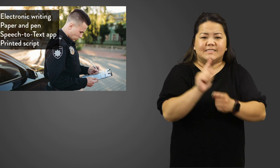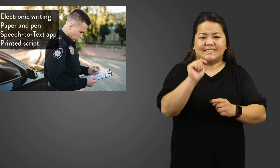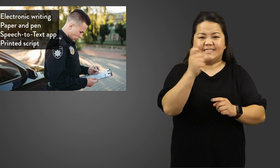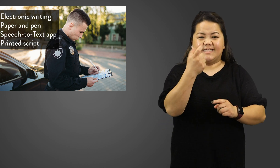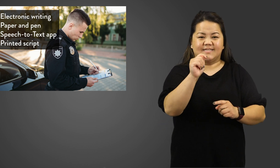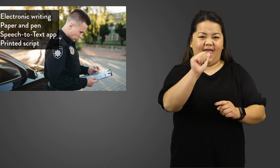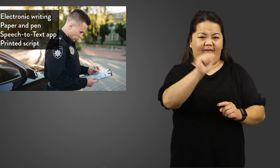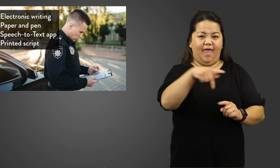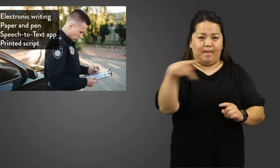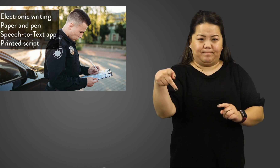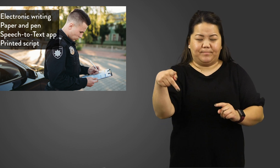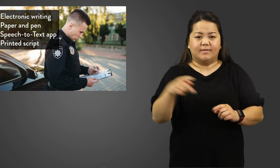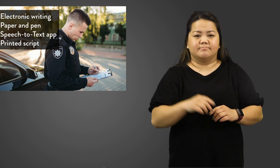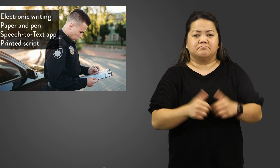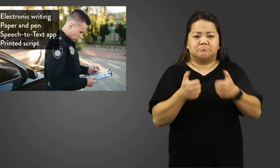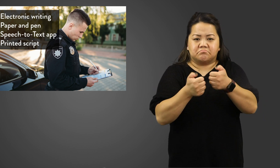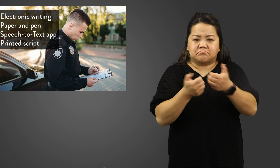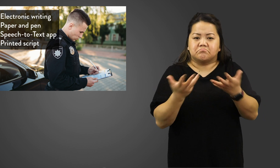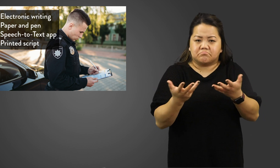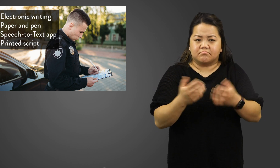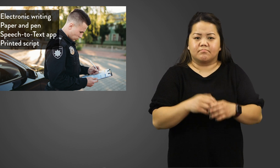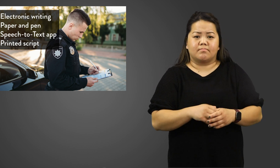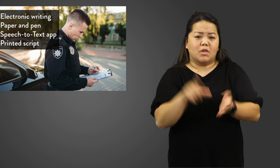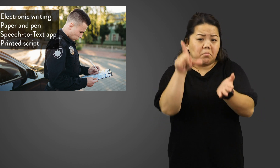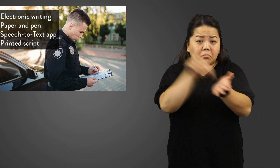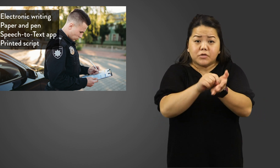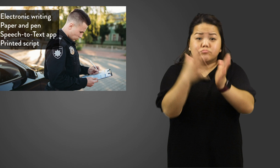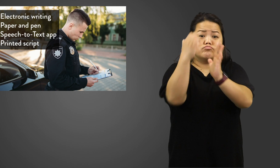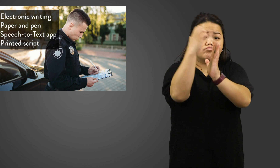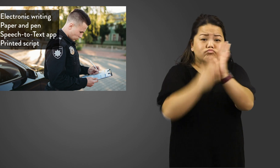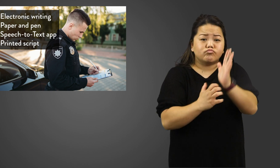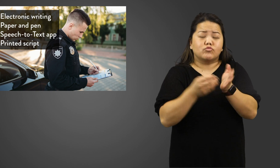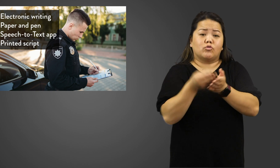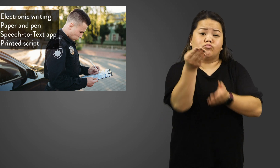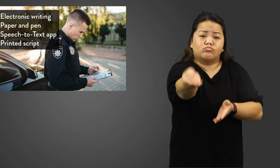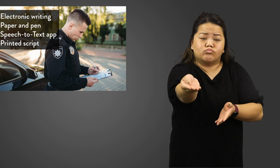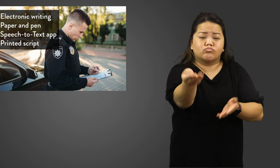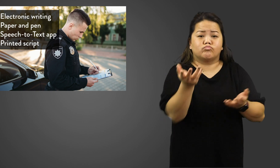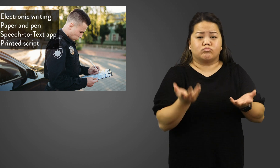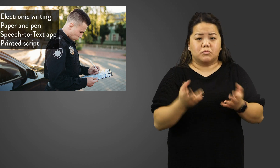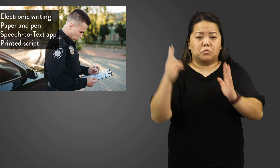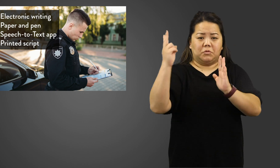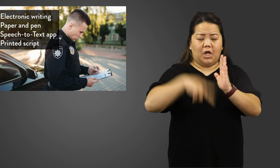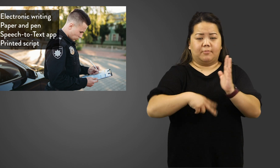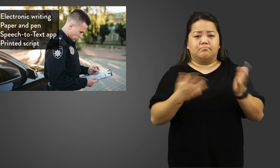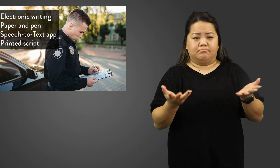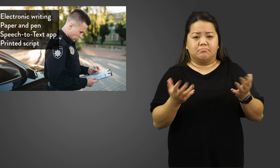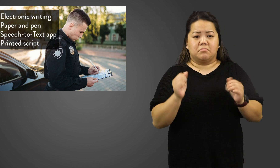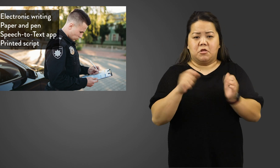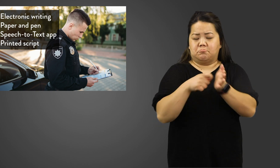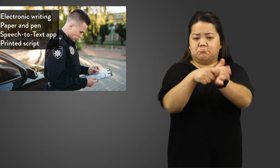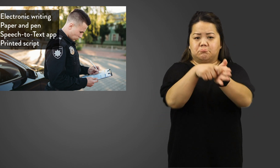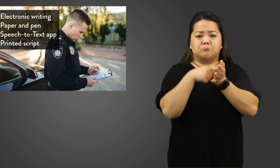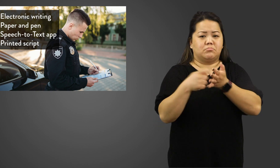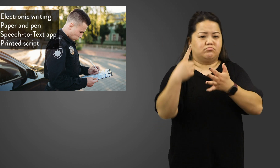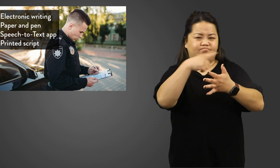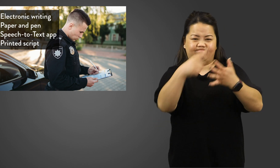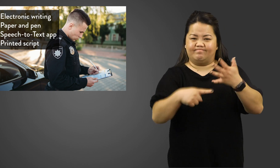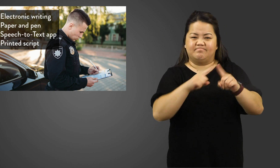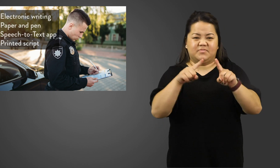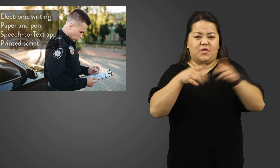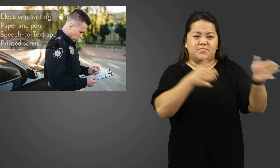or a printed script of a stock speech are all examples of note-writing.